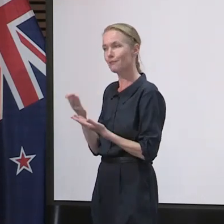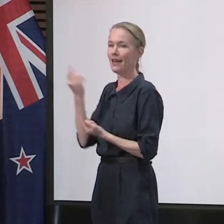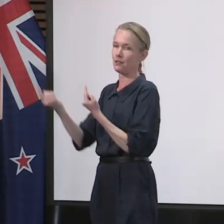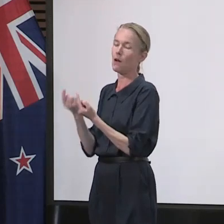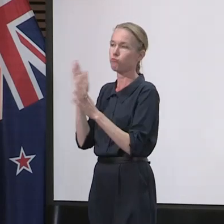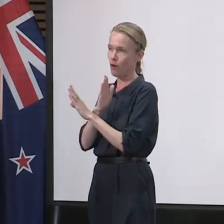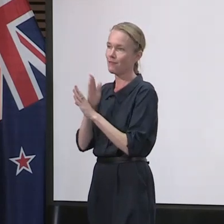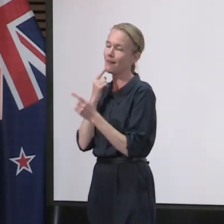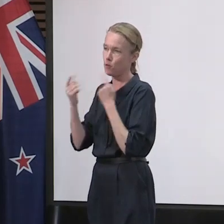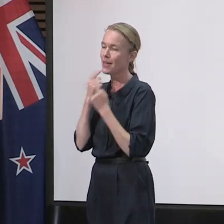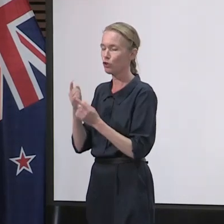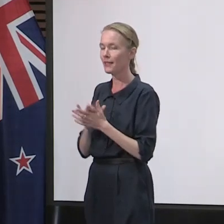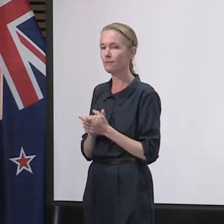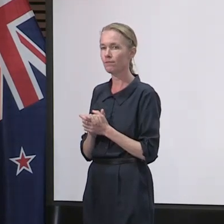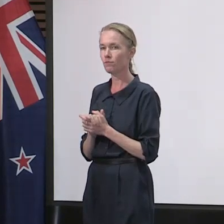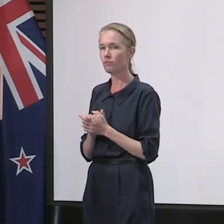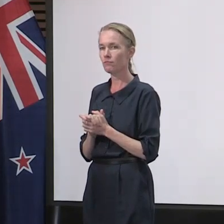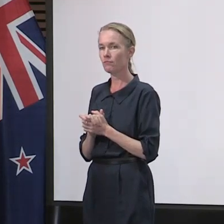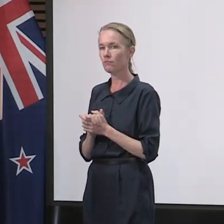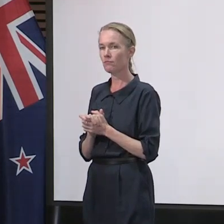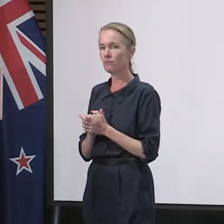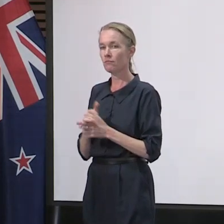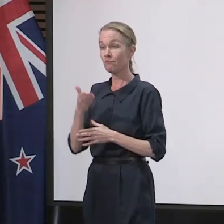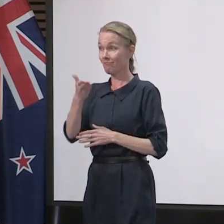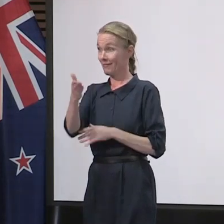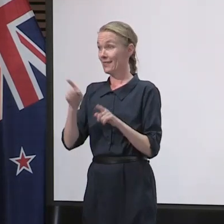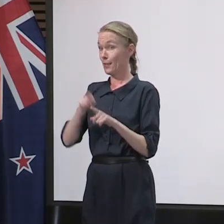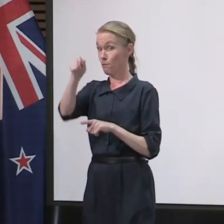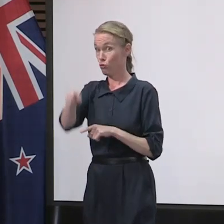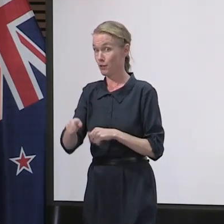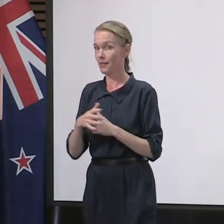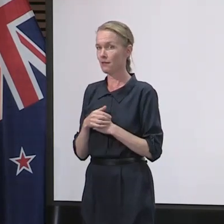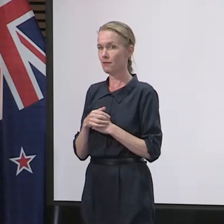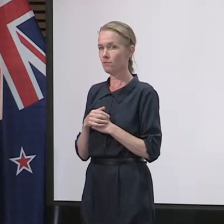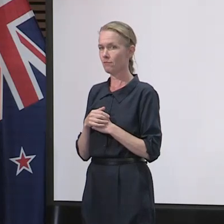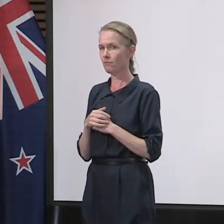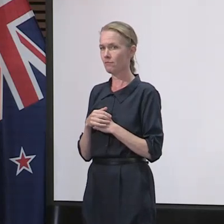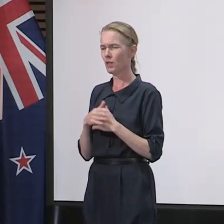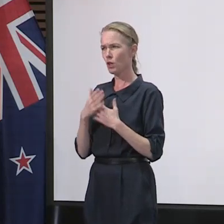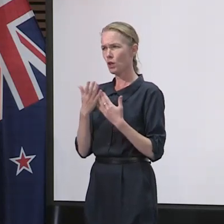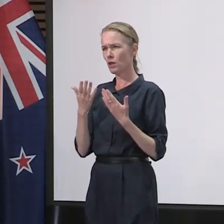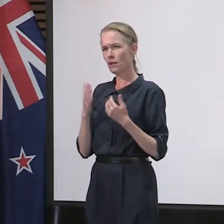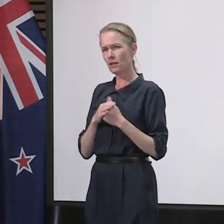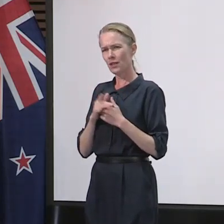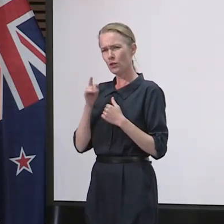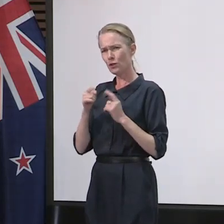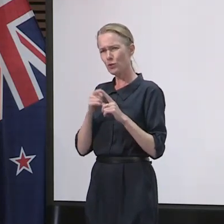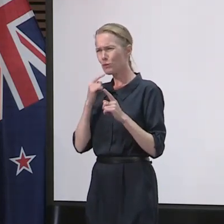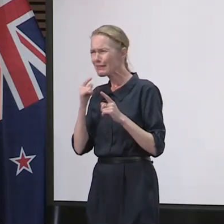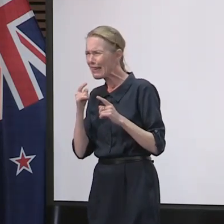consideration and we recognise the importance of making sure that people are confident their information is kept private.